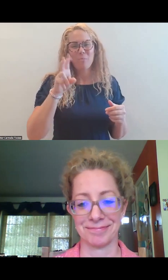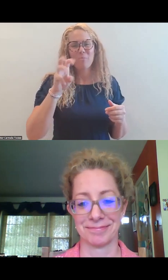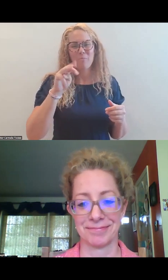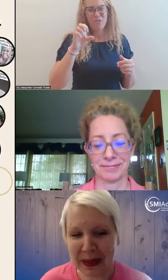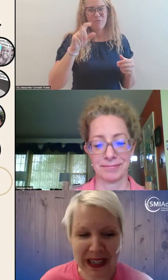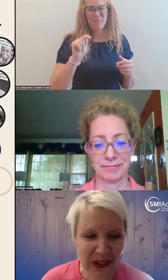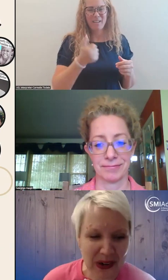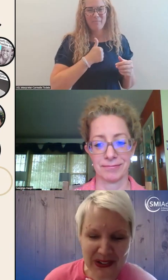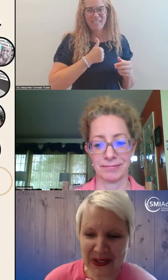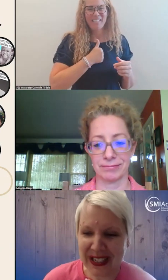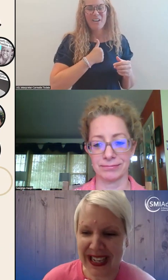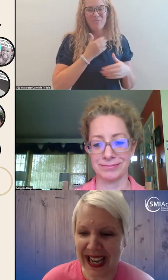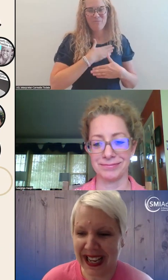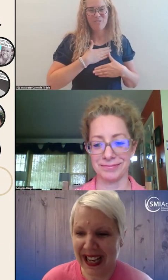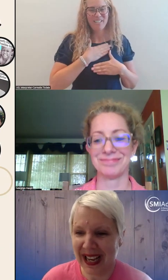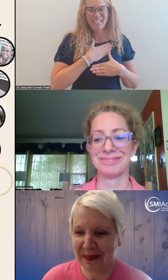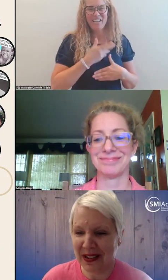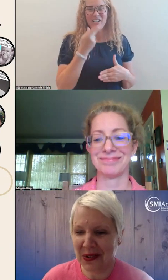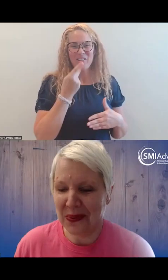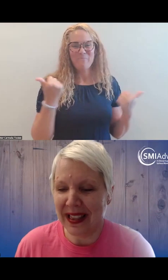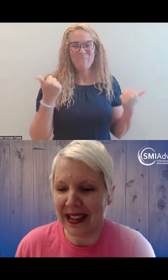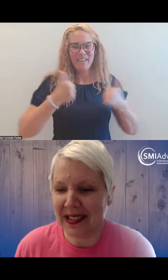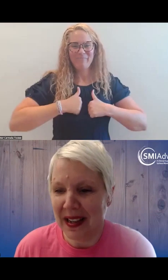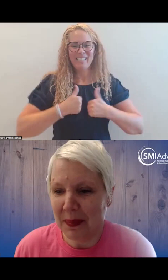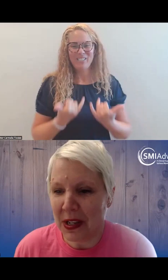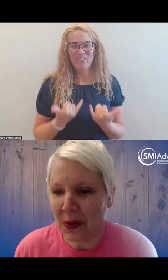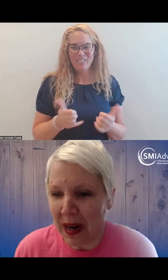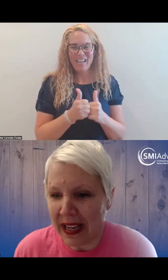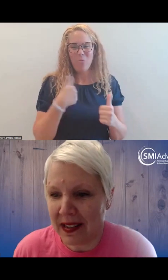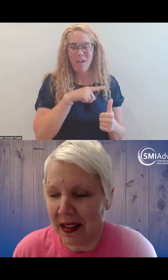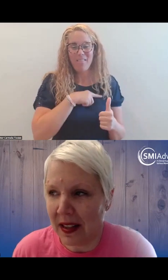YOUR PINK BLAZER TODAY AS YOU ARE WITH US. YOU ARE RIGHT.